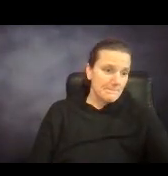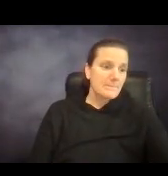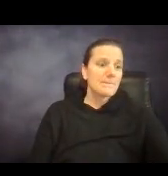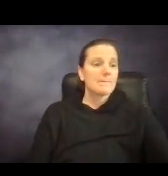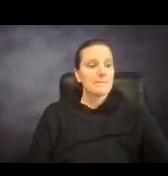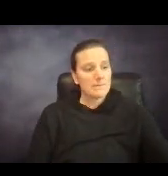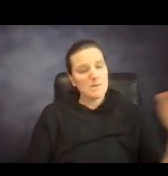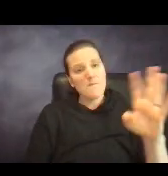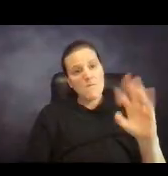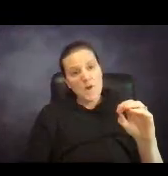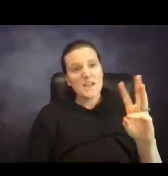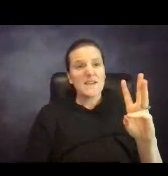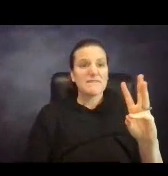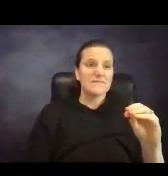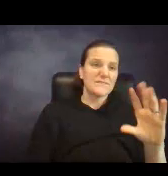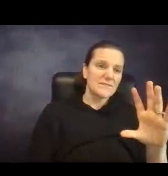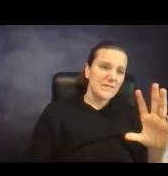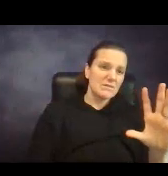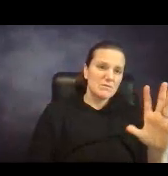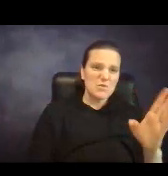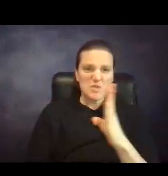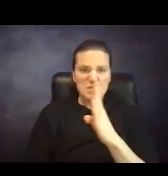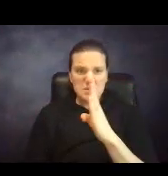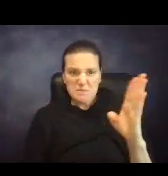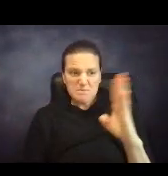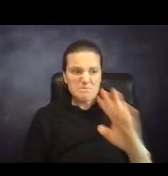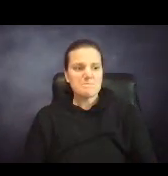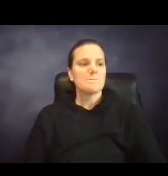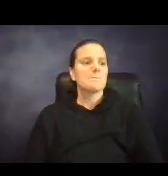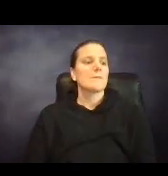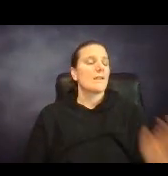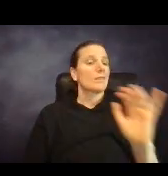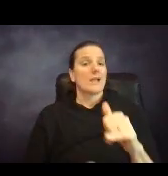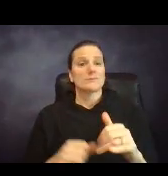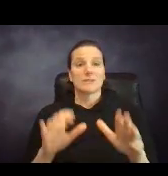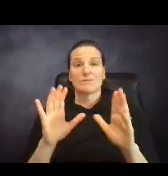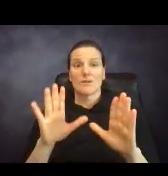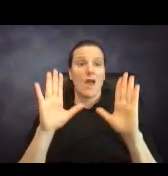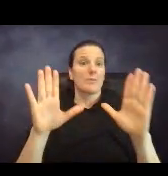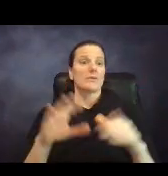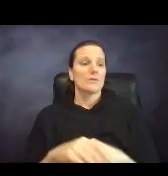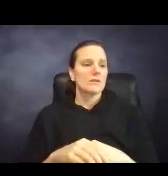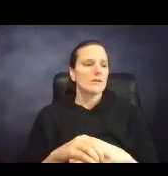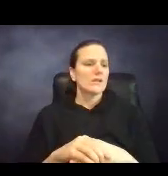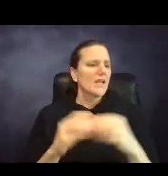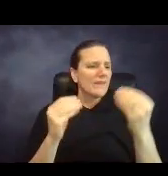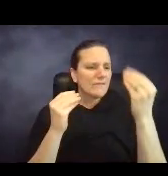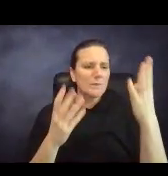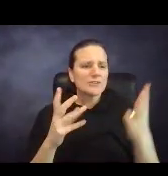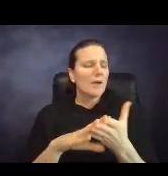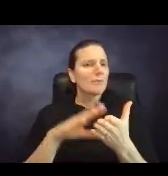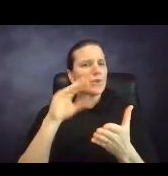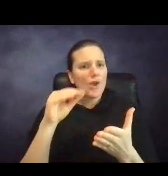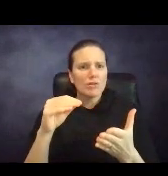And it's been, it's been phenomenal. I mean, the information, the what I've learned from women has been consistent.